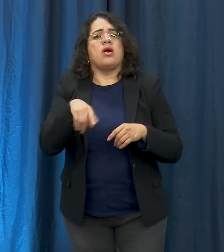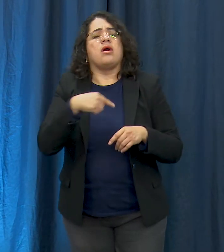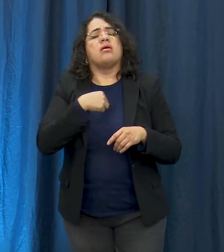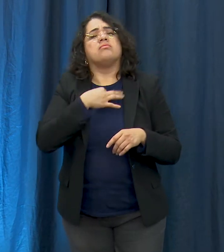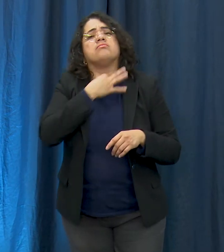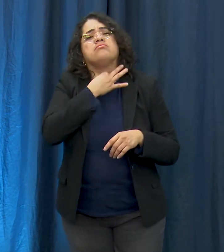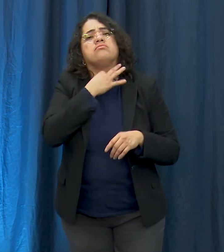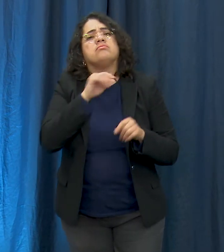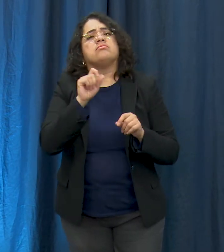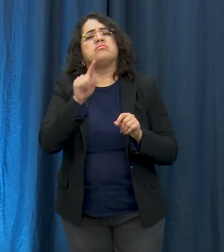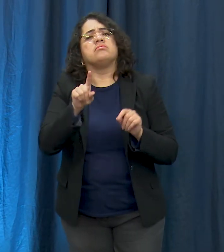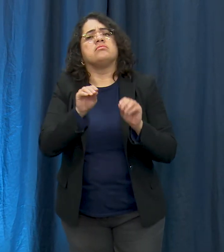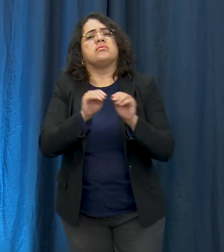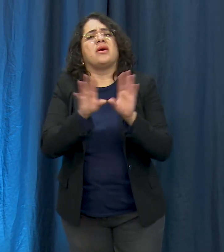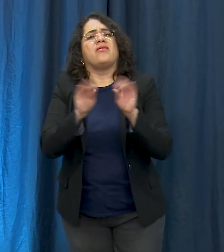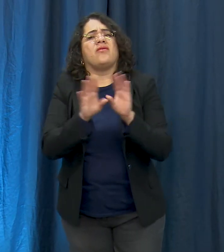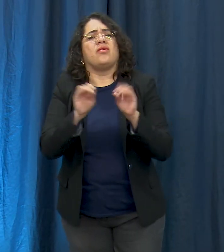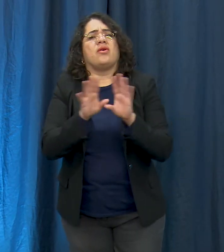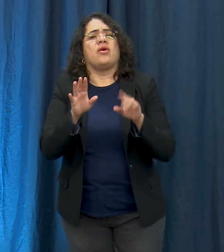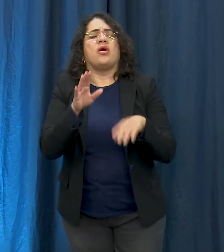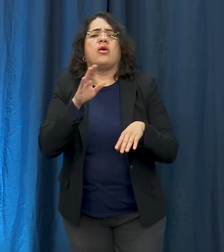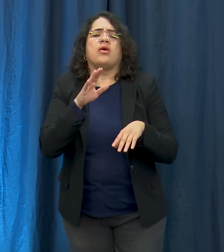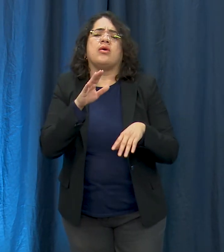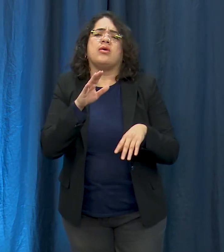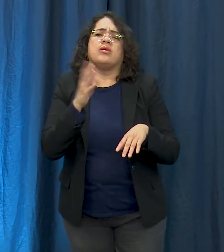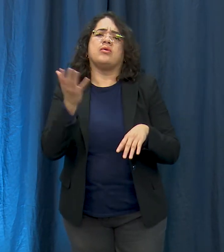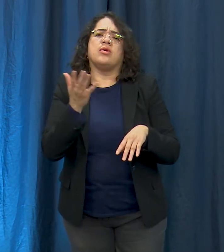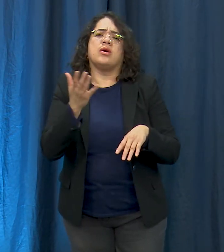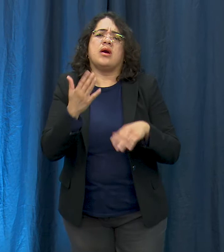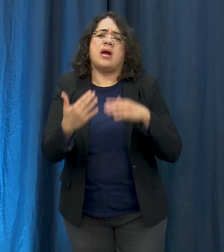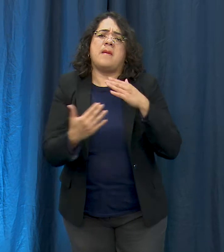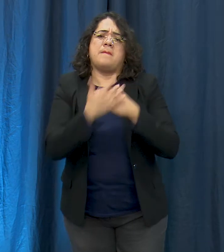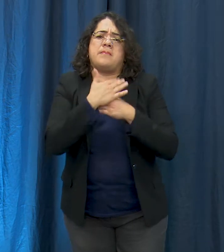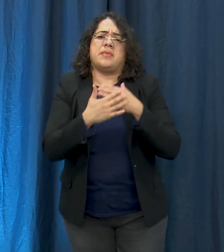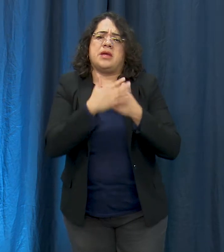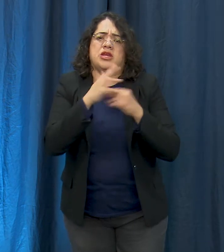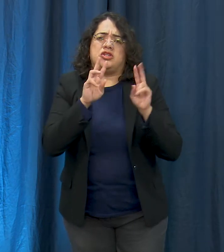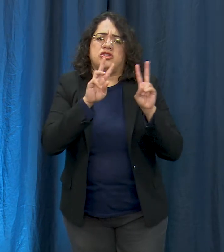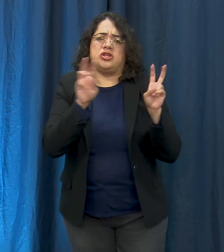to see if I get a little more clarity on the beach issue; should we be expecting